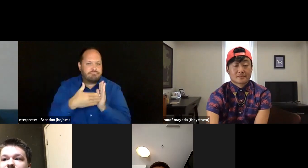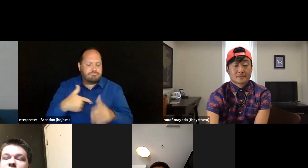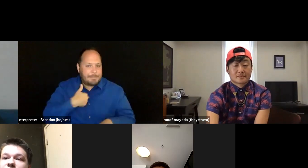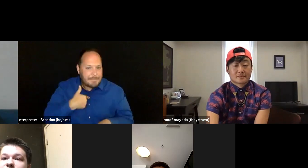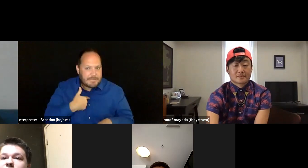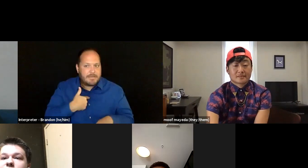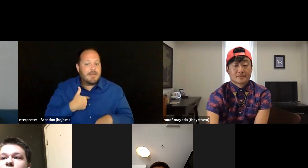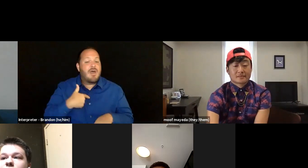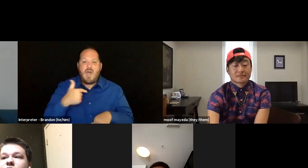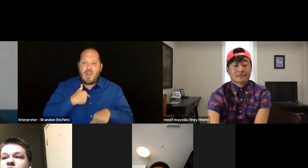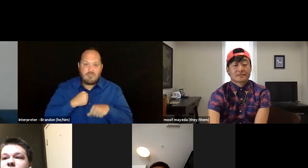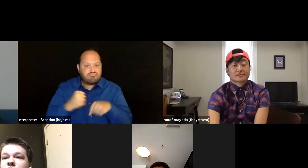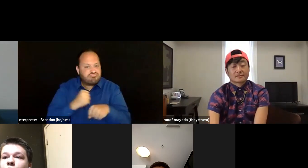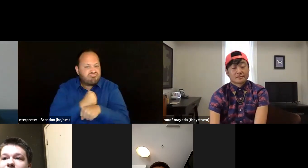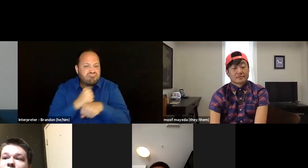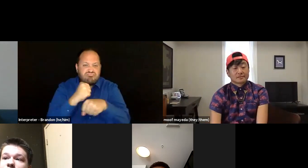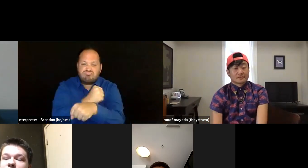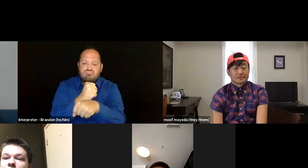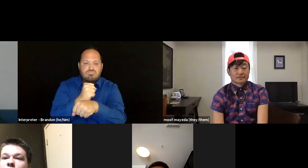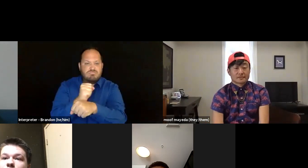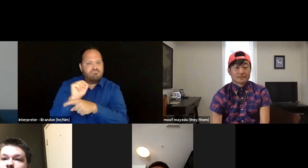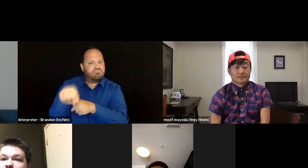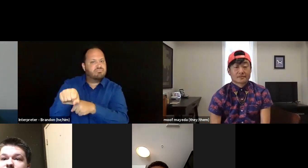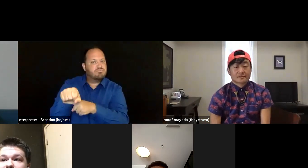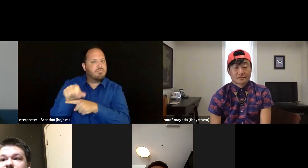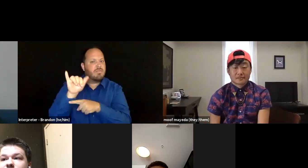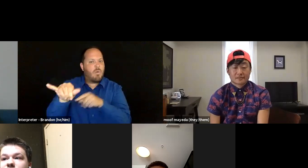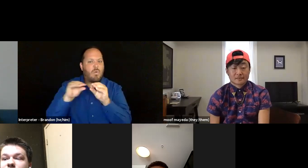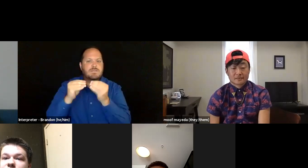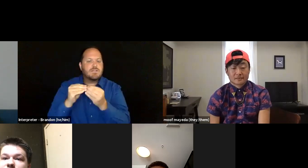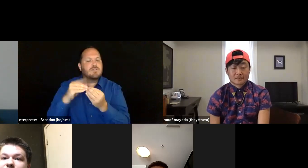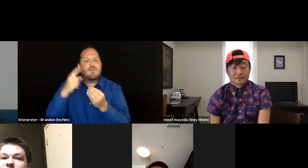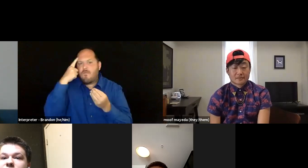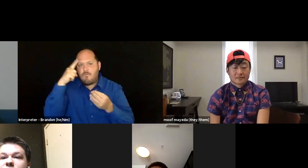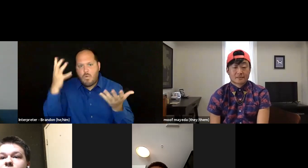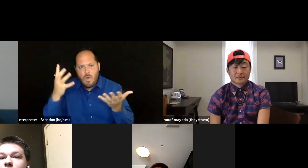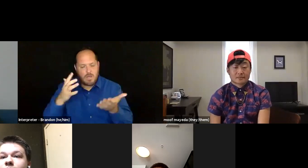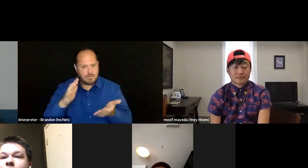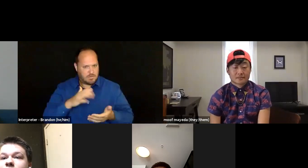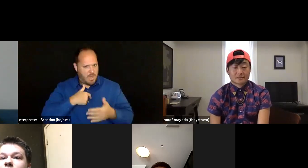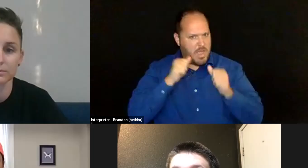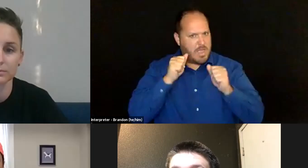Court of Appeals partnering with Basic Rights Oregon again in that case and seeking review in the Supreme Court.